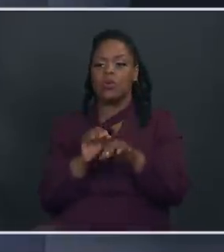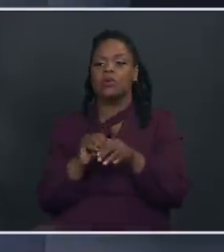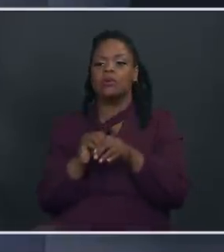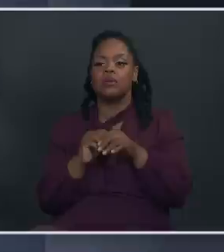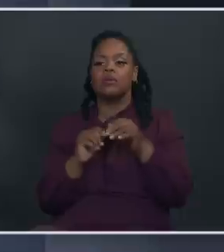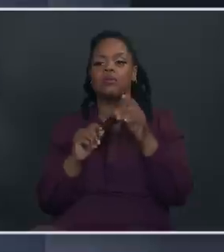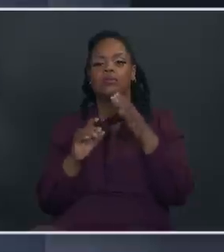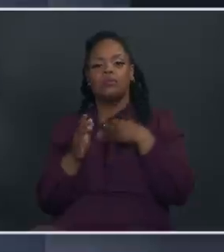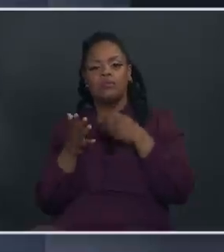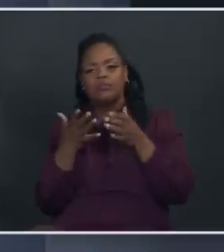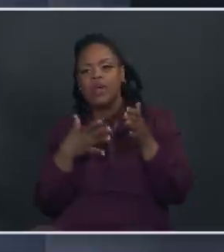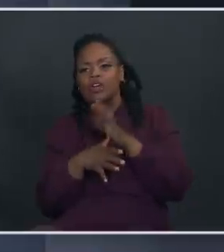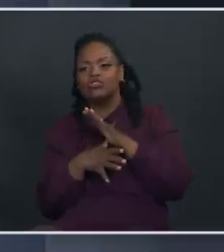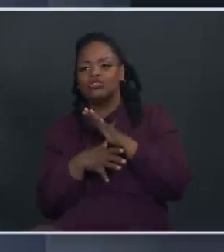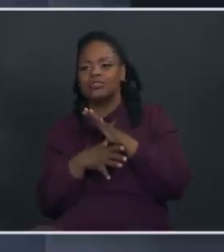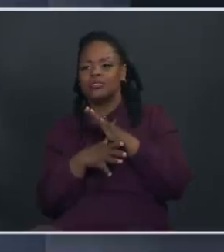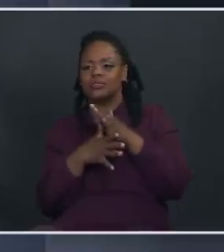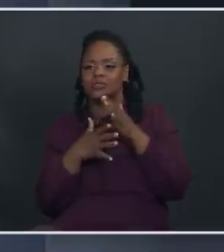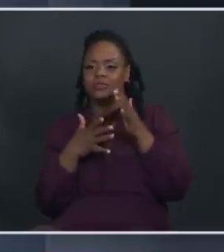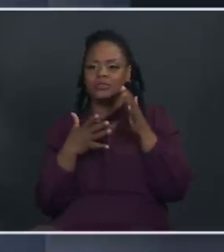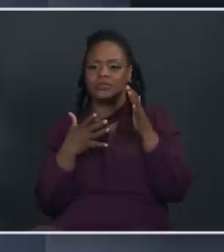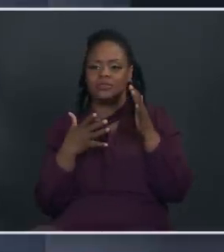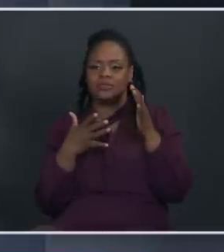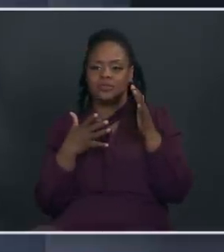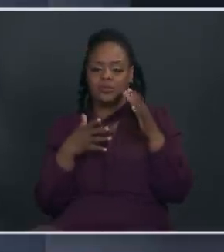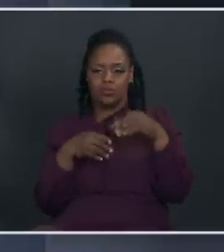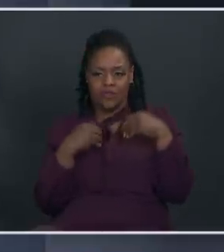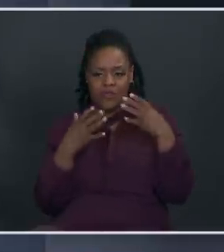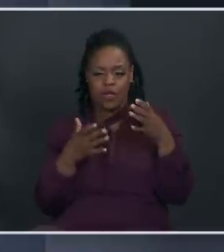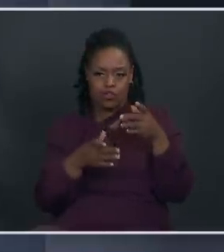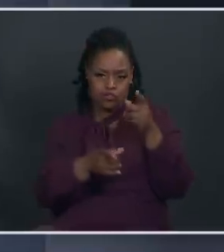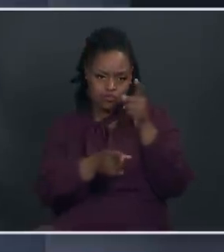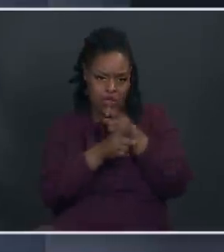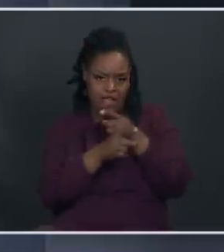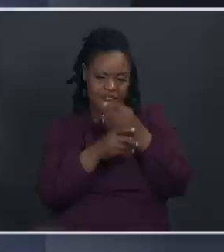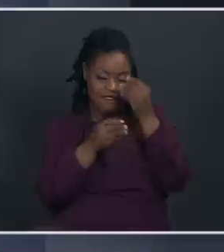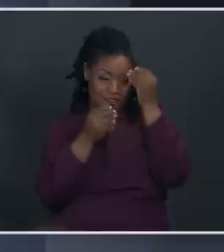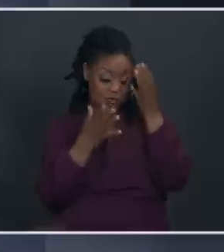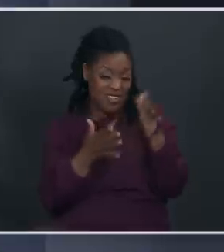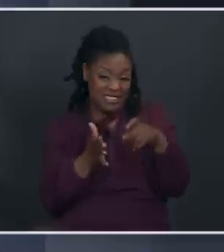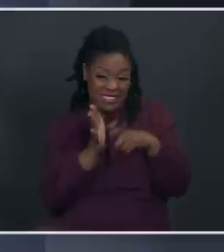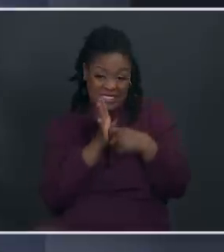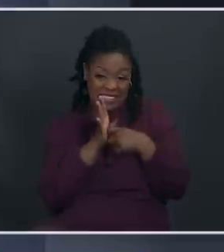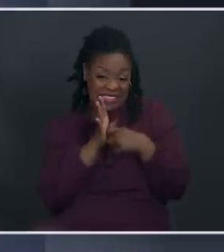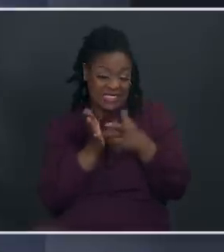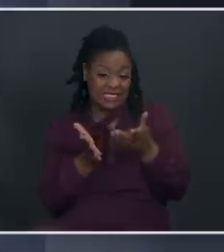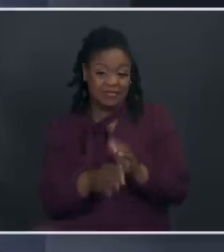providing correct information about it. And the vaccines -- and one -- so I'll take the opportunity: